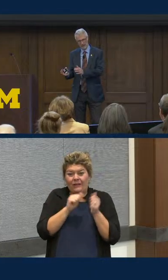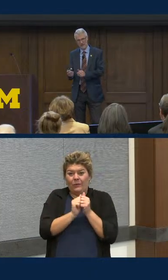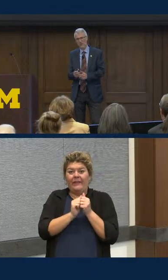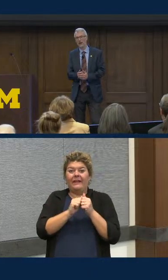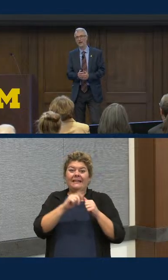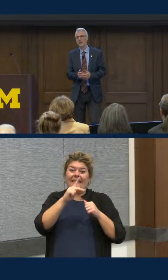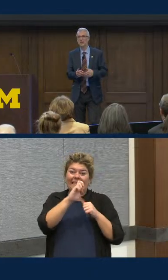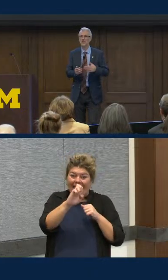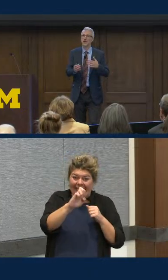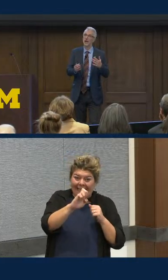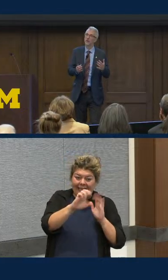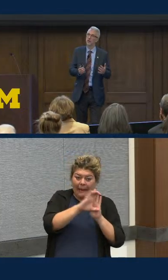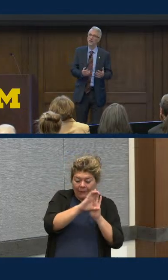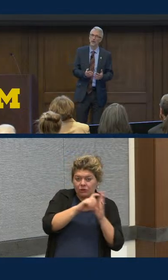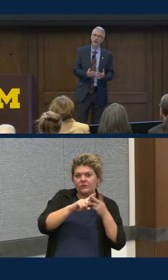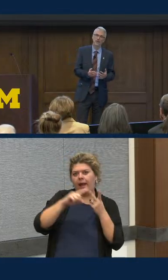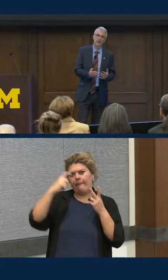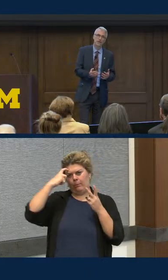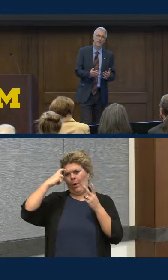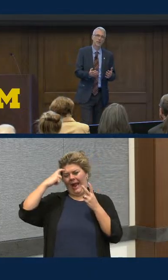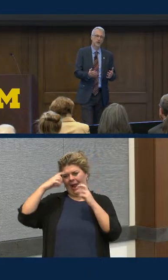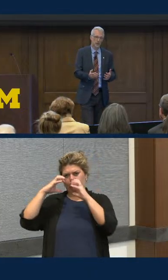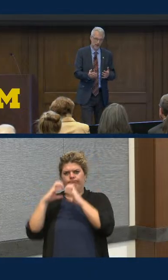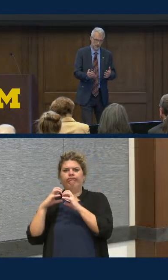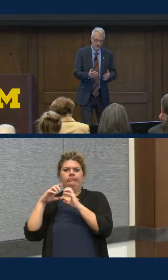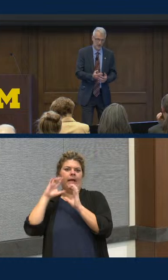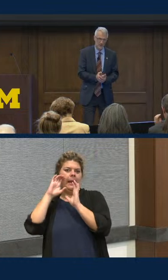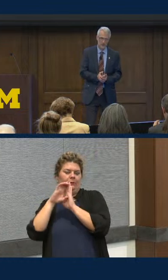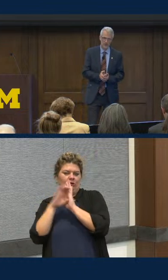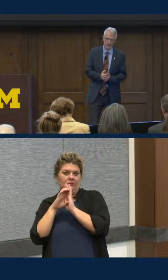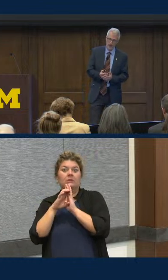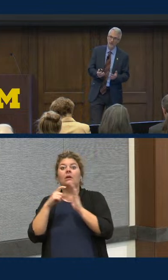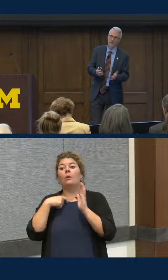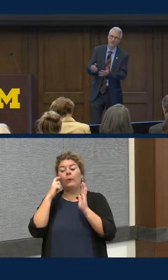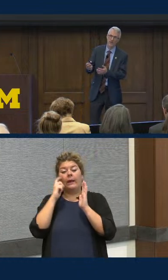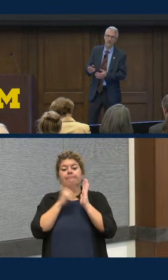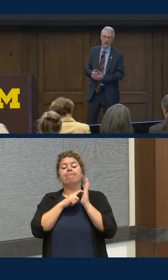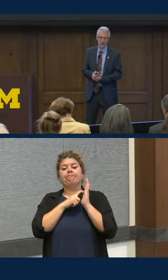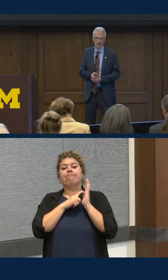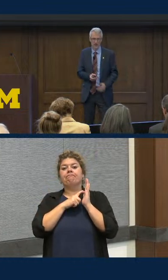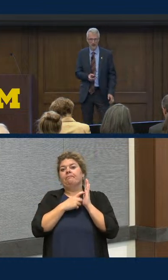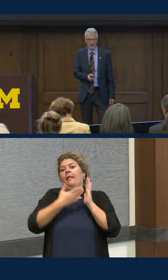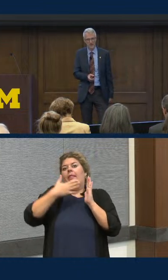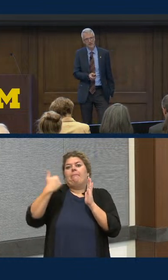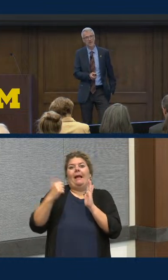images and what we find is the sampling patterns that are best from the machine learning